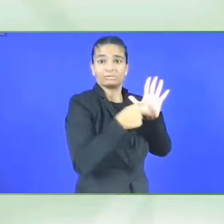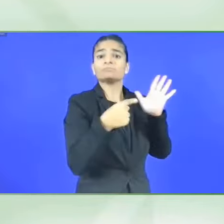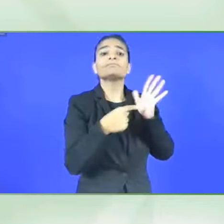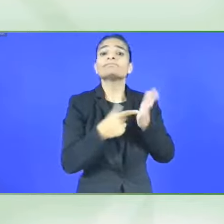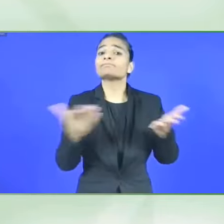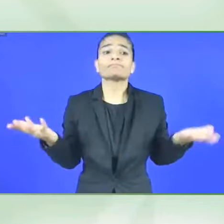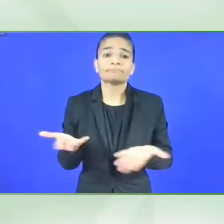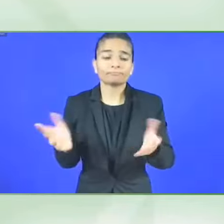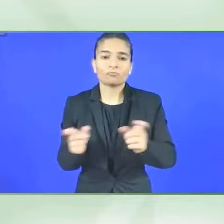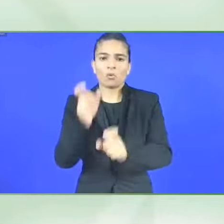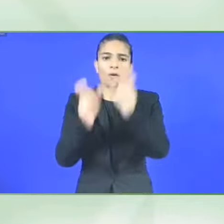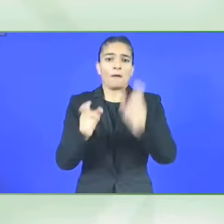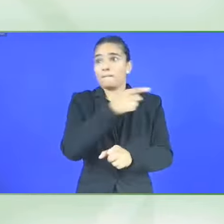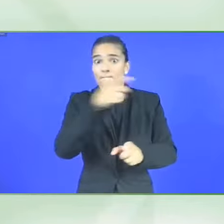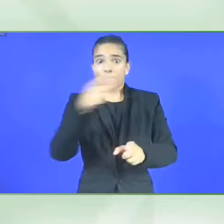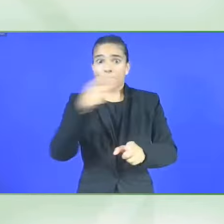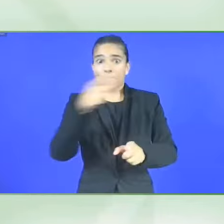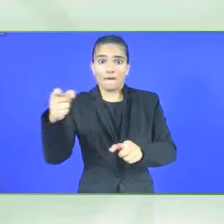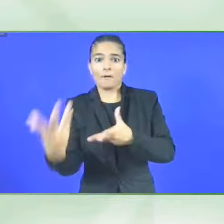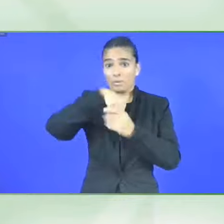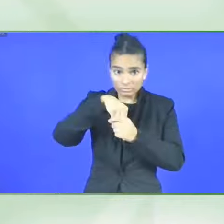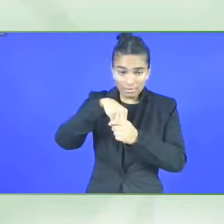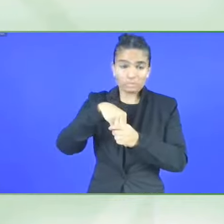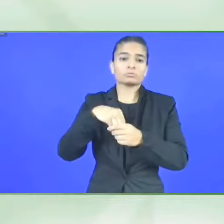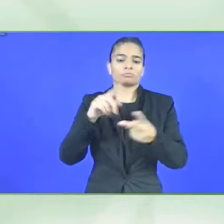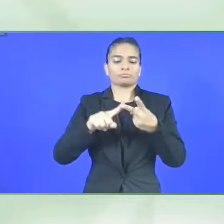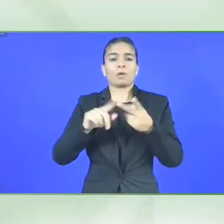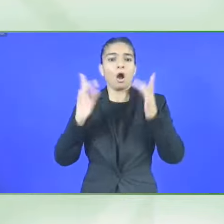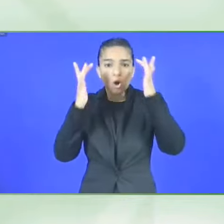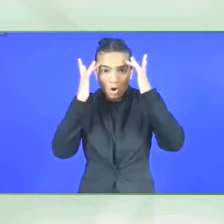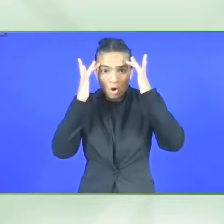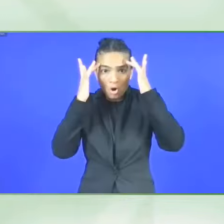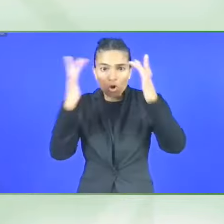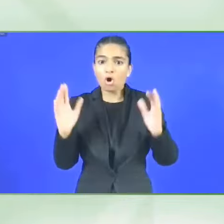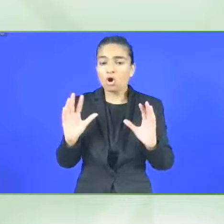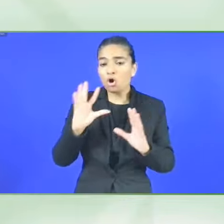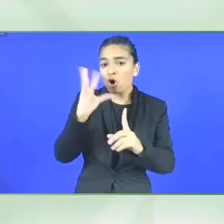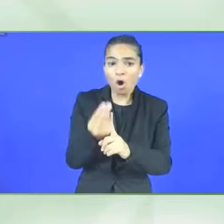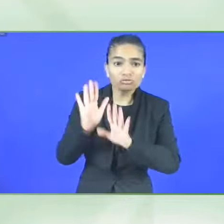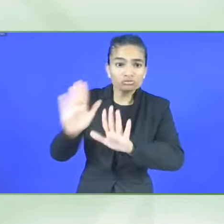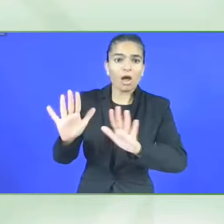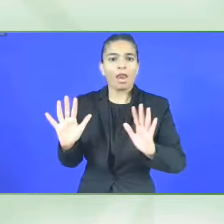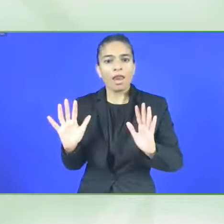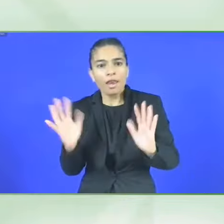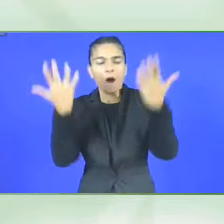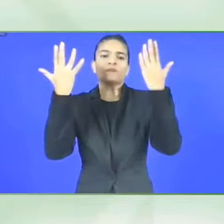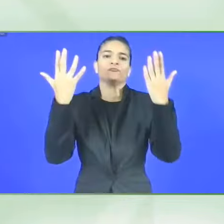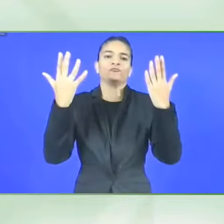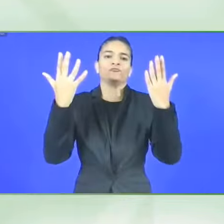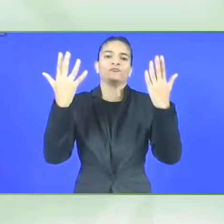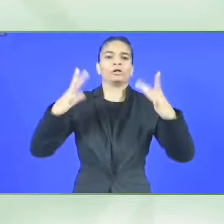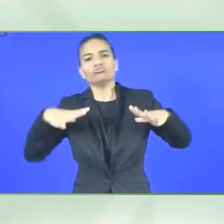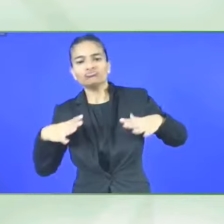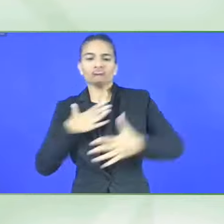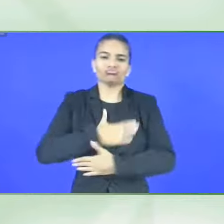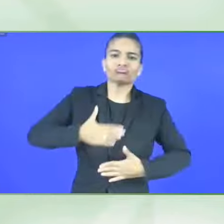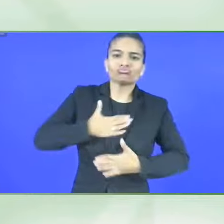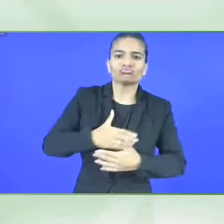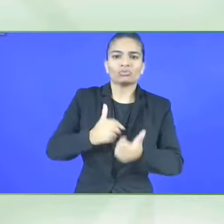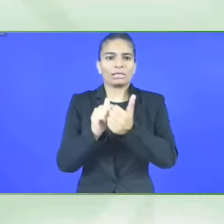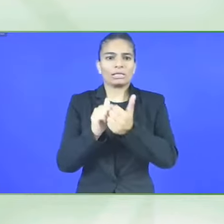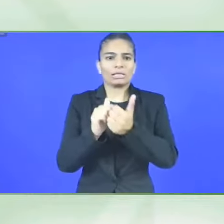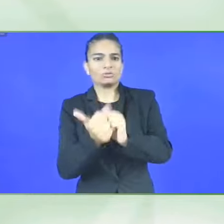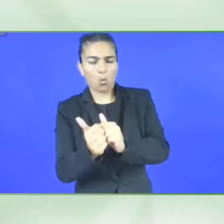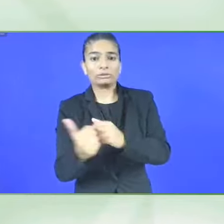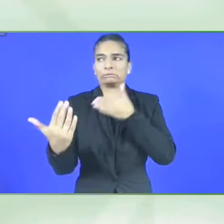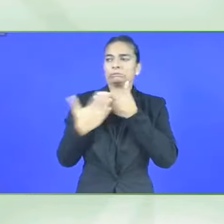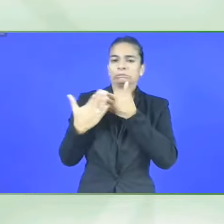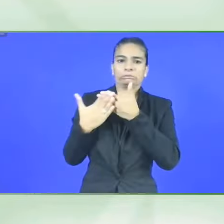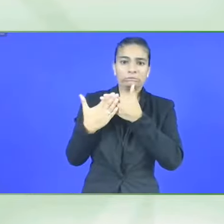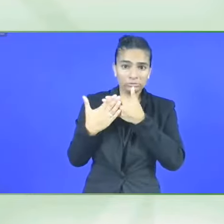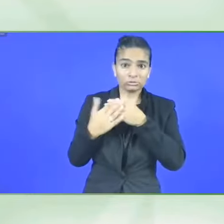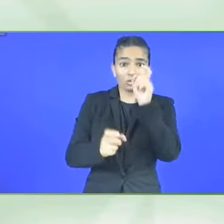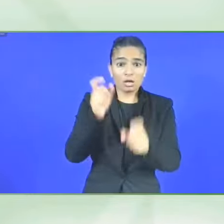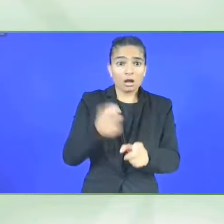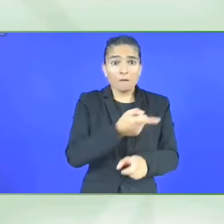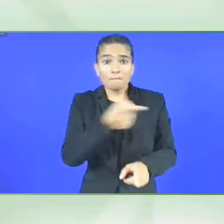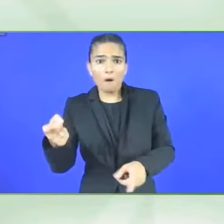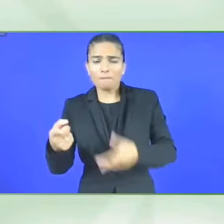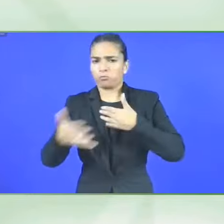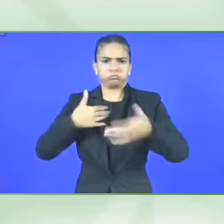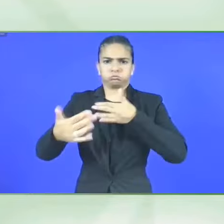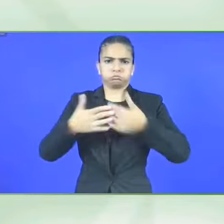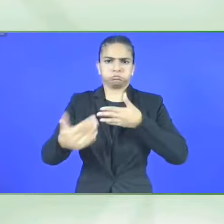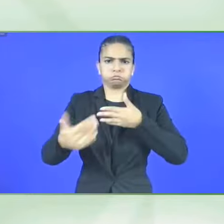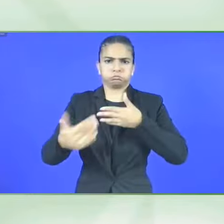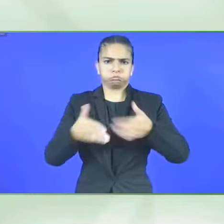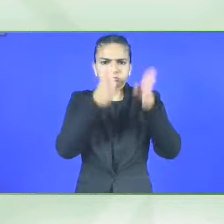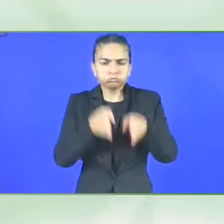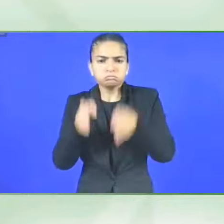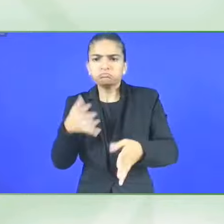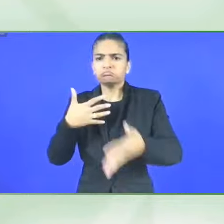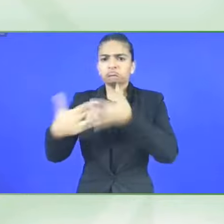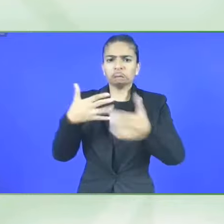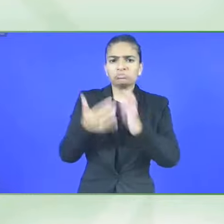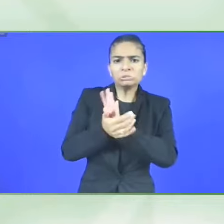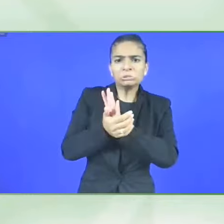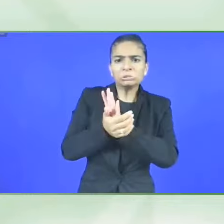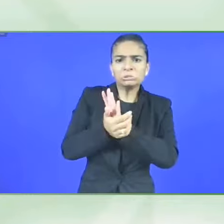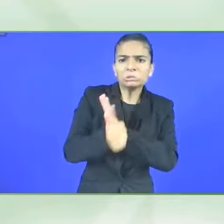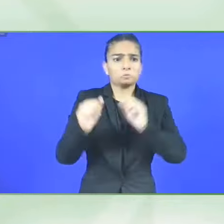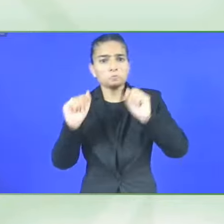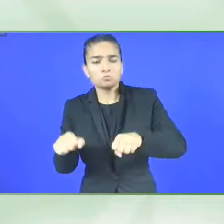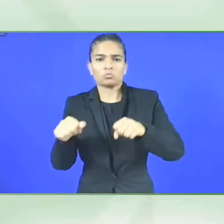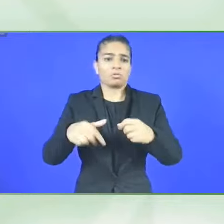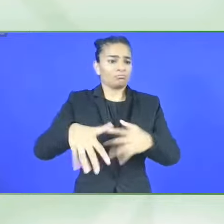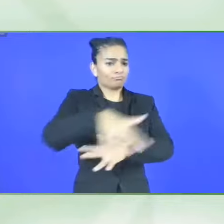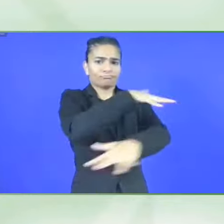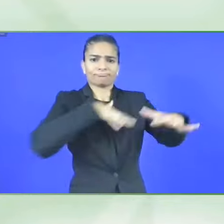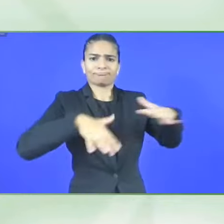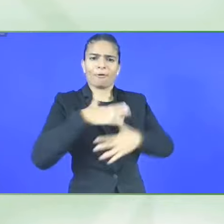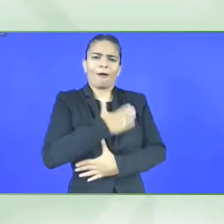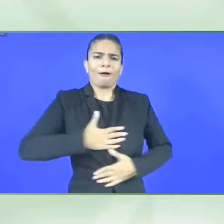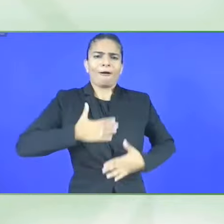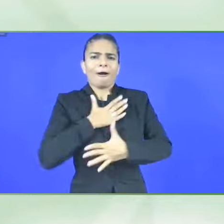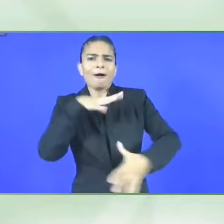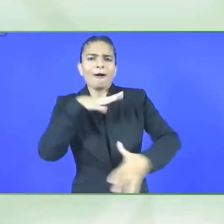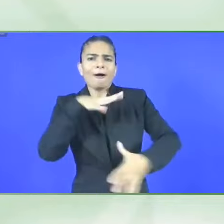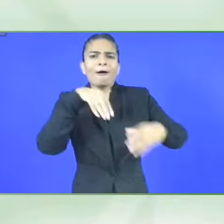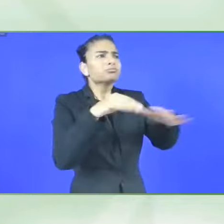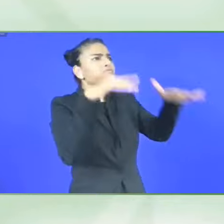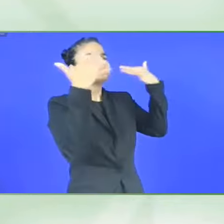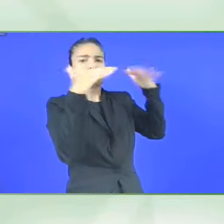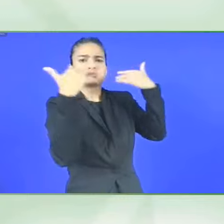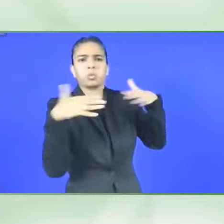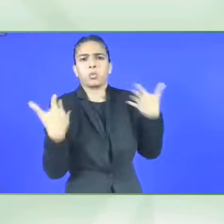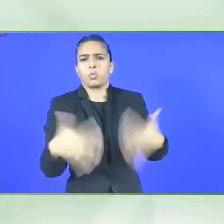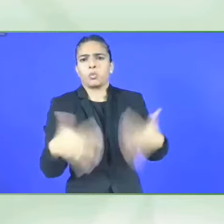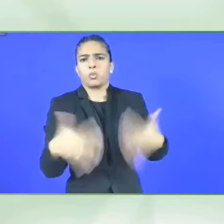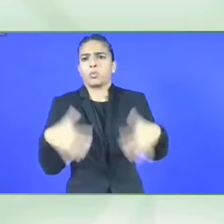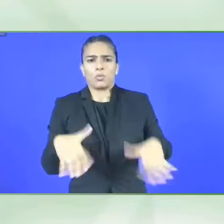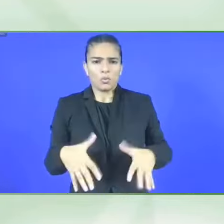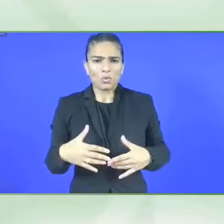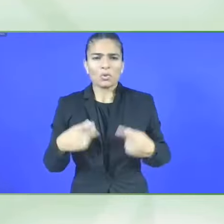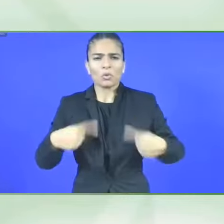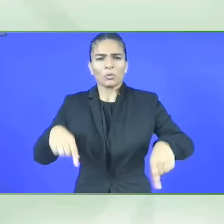you some general information why it is so important to develop inclusion and accessibility